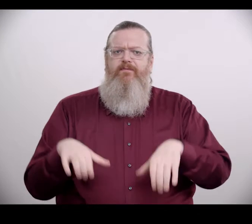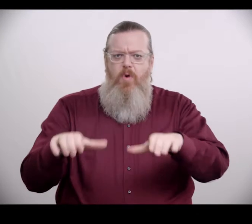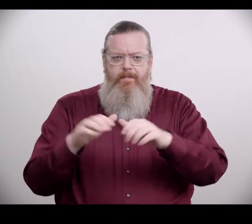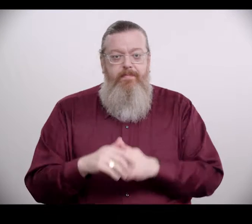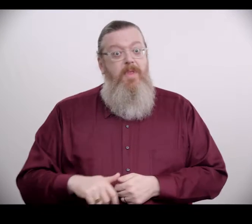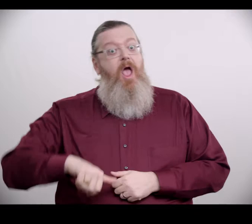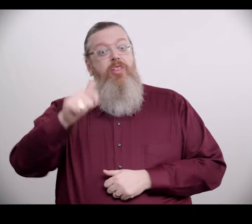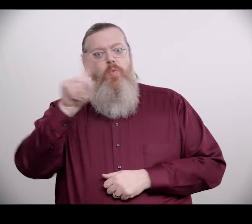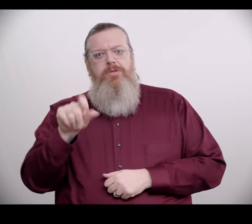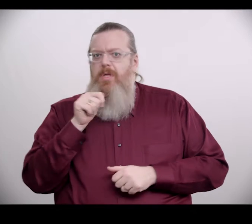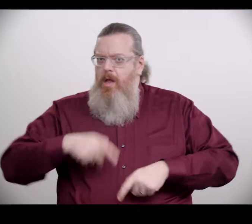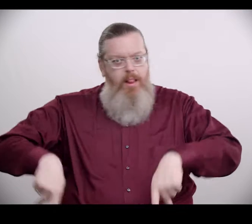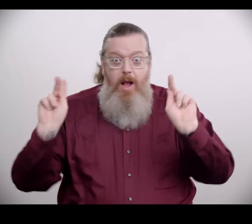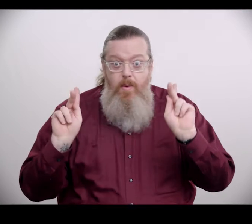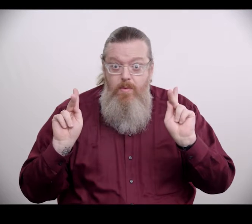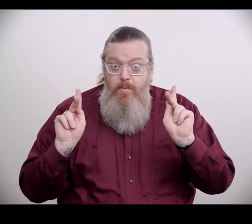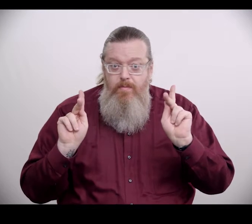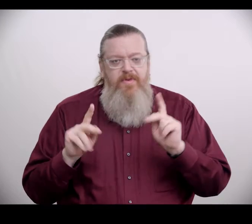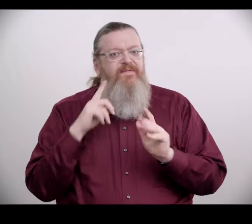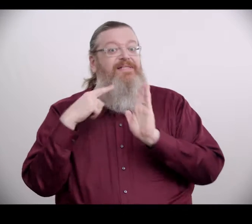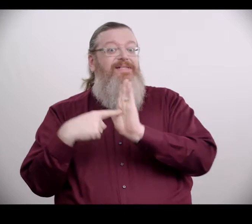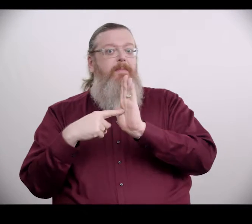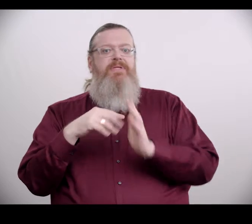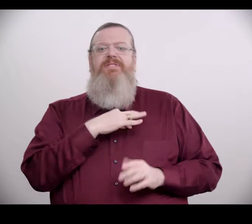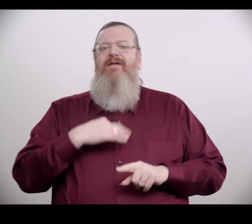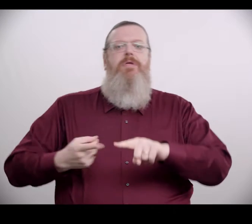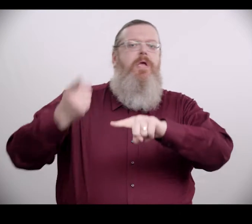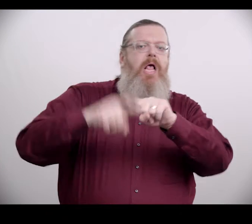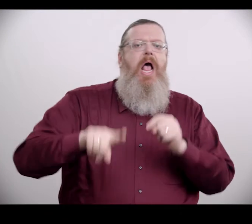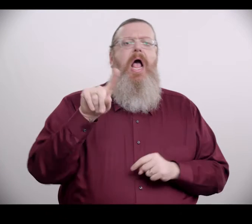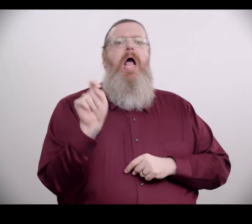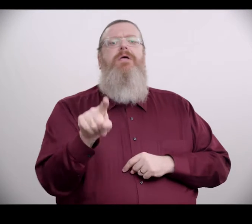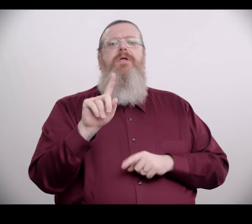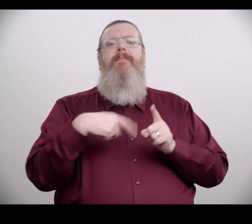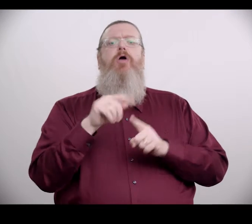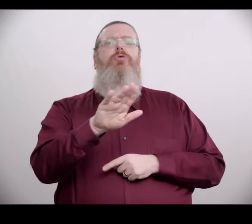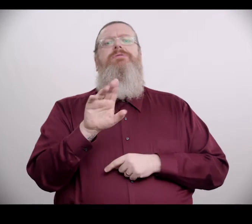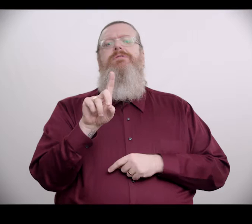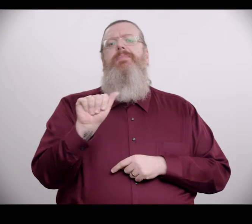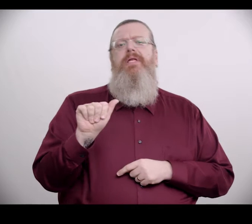* For example, staff cannot ask about your disability, nor can staff ask for medical